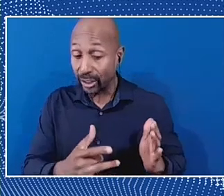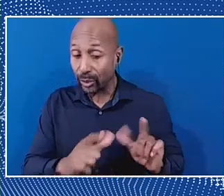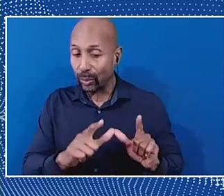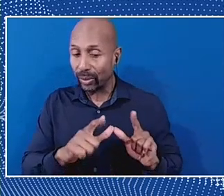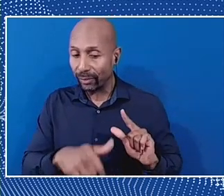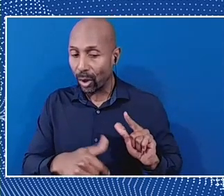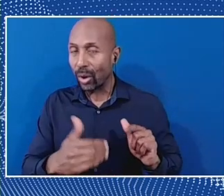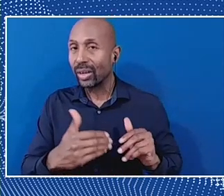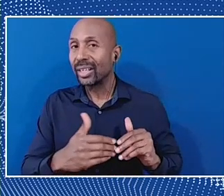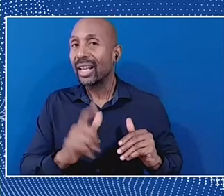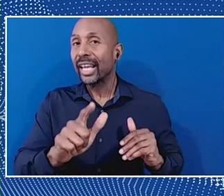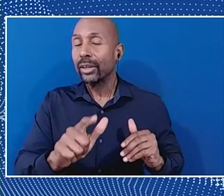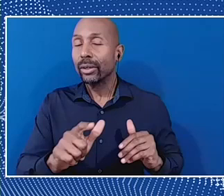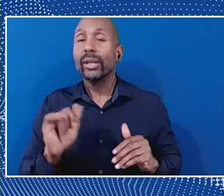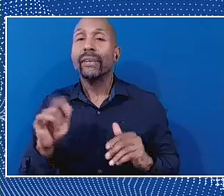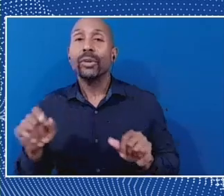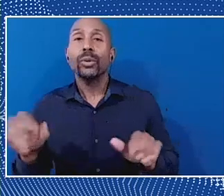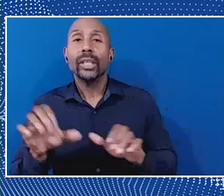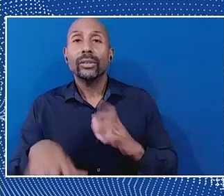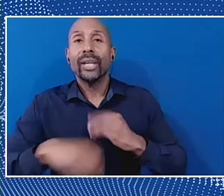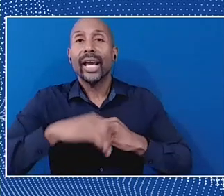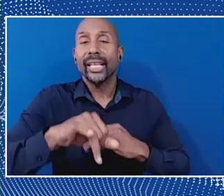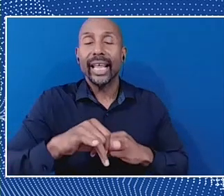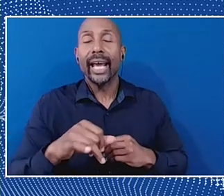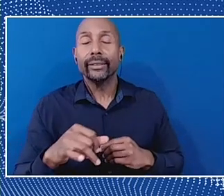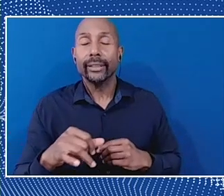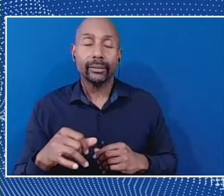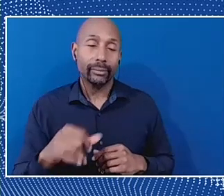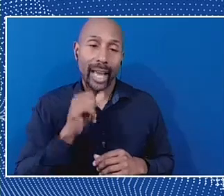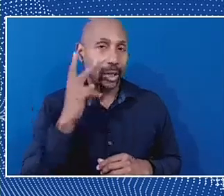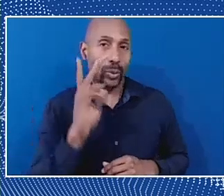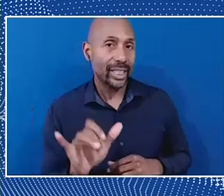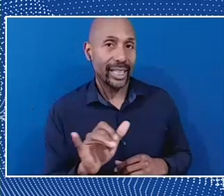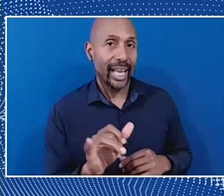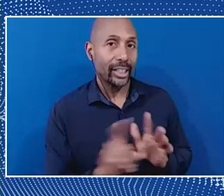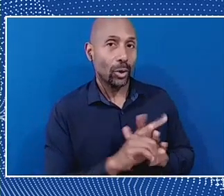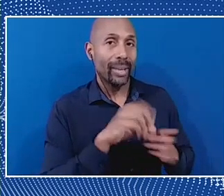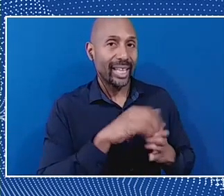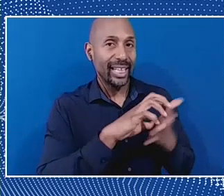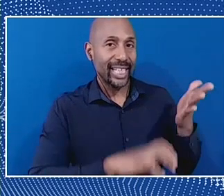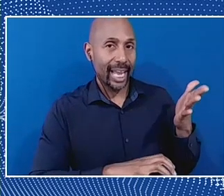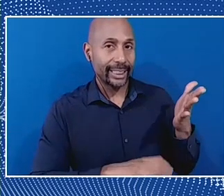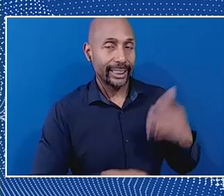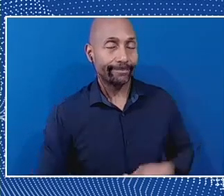Alright. Thank you, Jordan. John, you still have your hand raised. Is that from the prior?